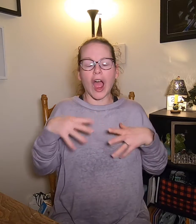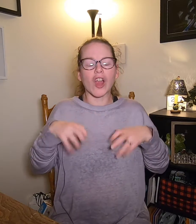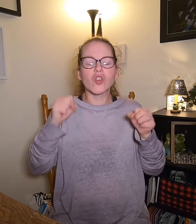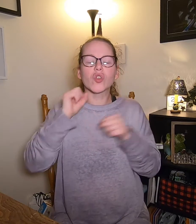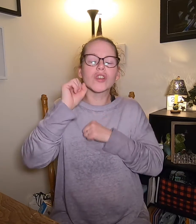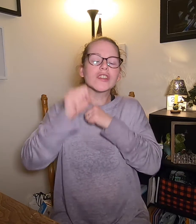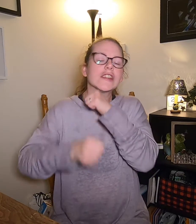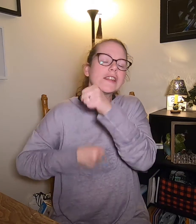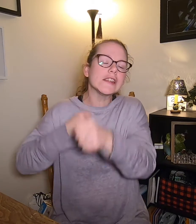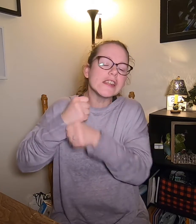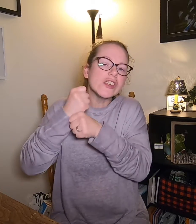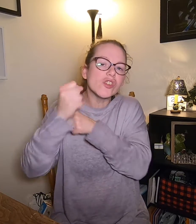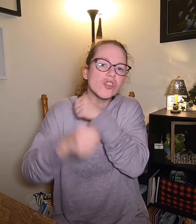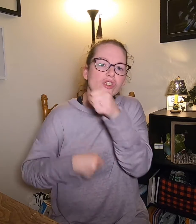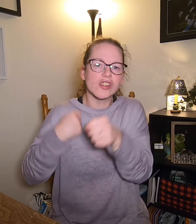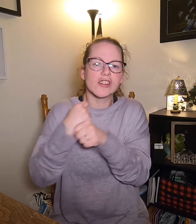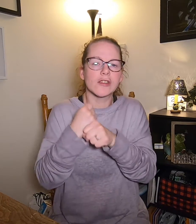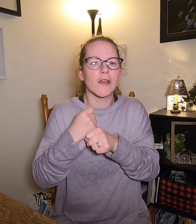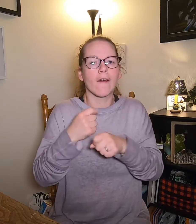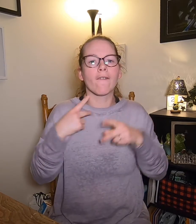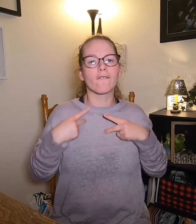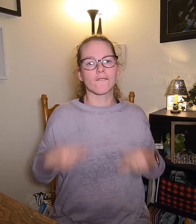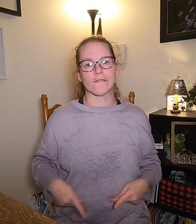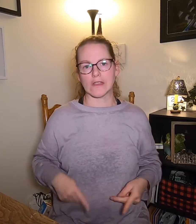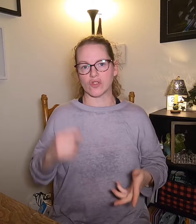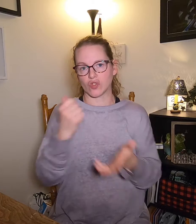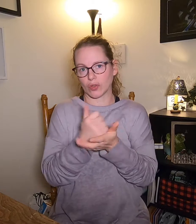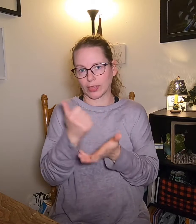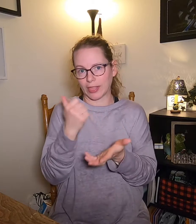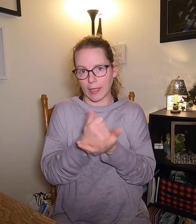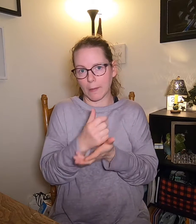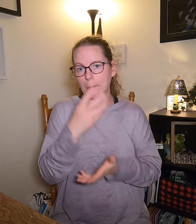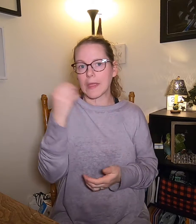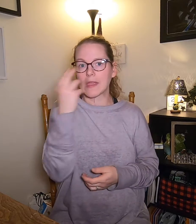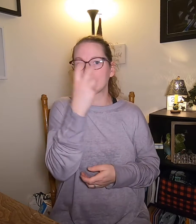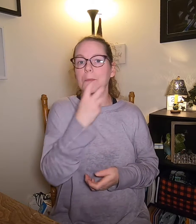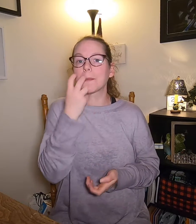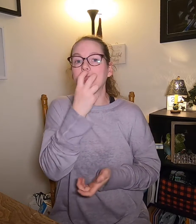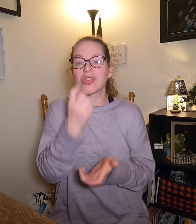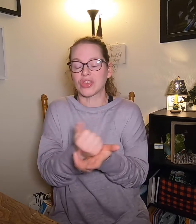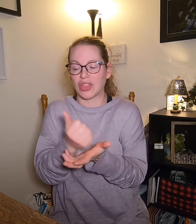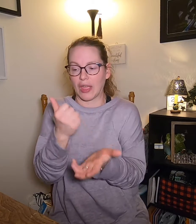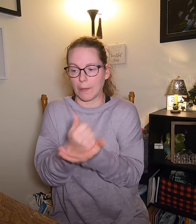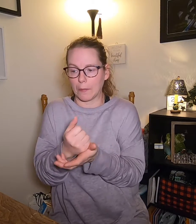I took years of physical therapy AND speech therapy.